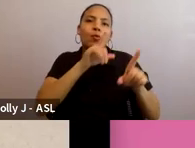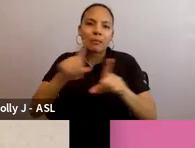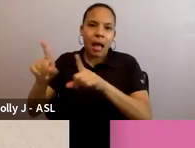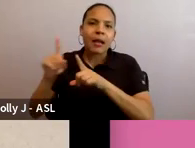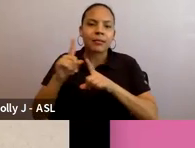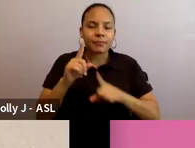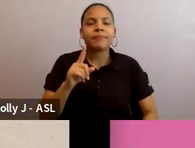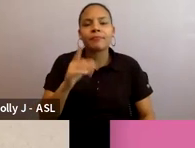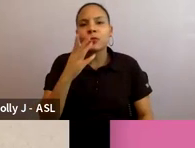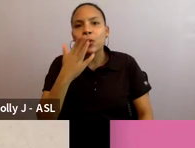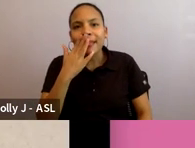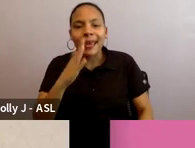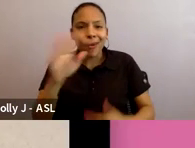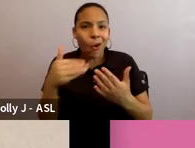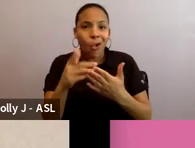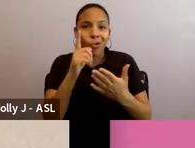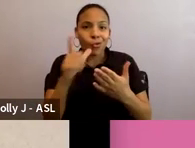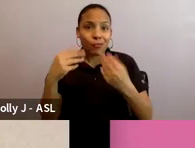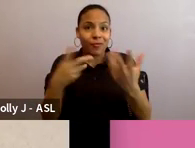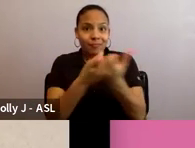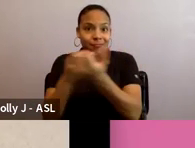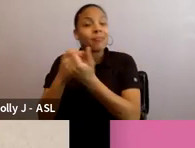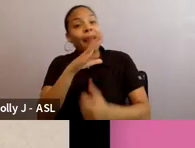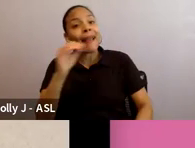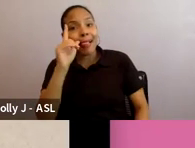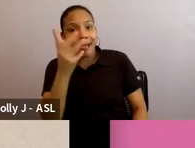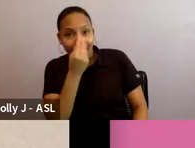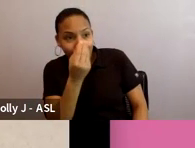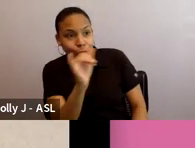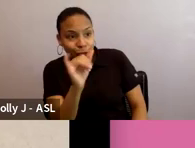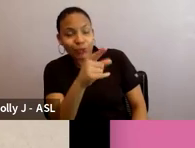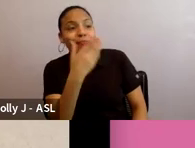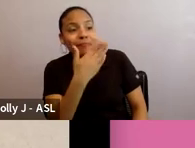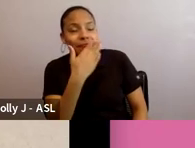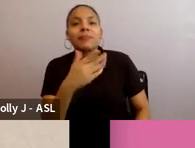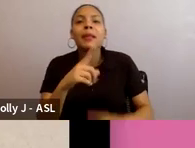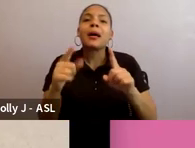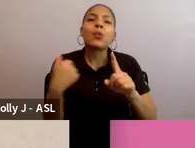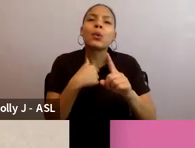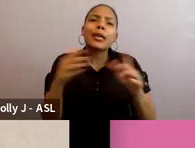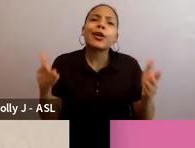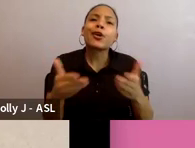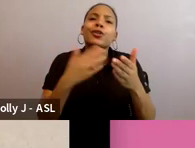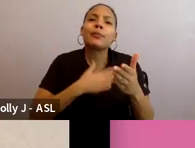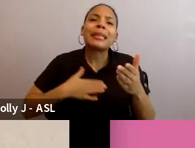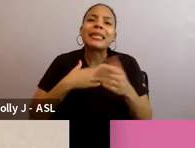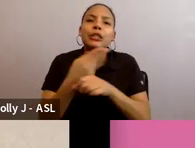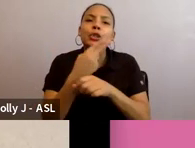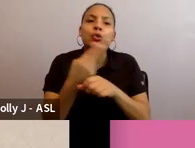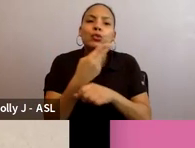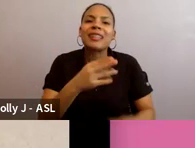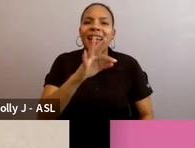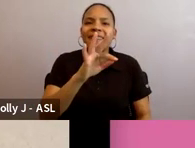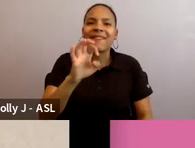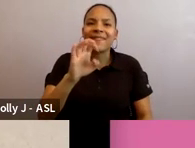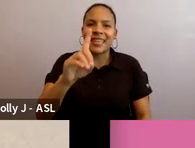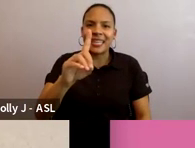them and to you, Leilani, but we encourage you to use the feedback@NEFA.org so we can get your